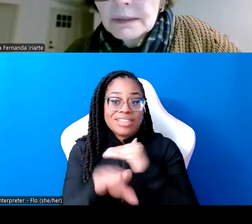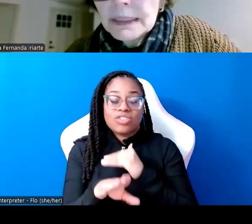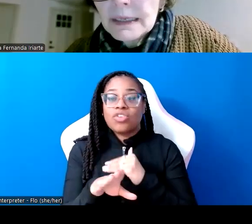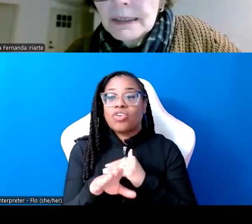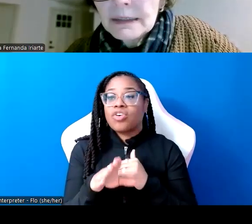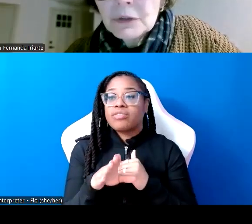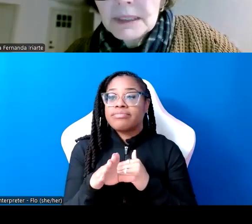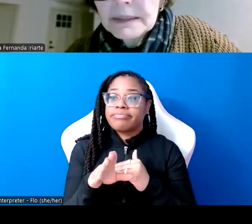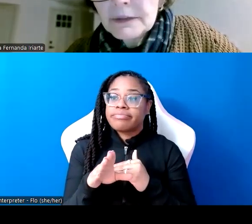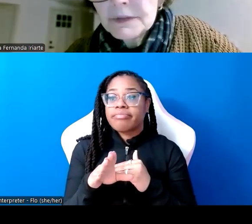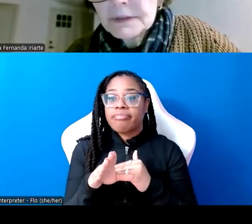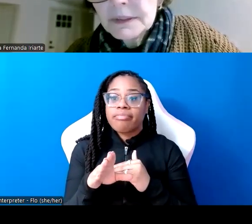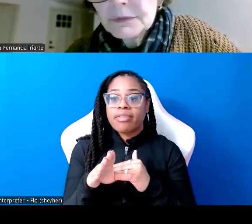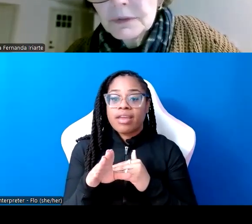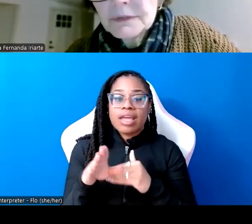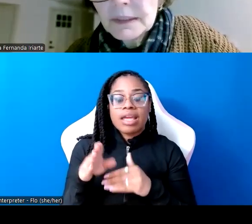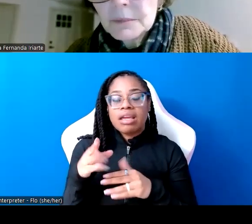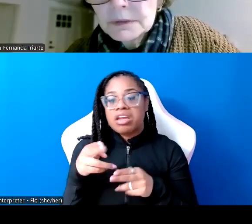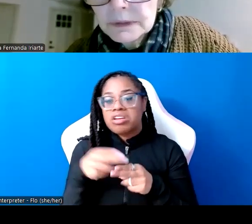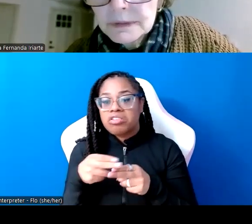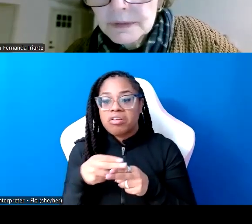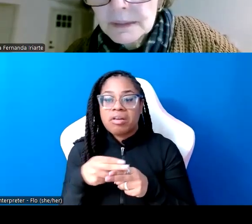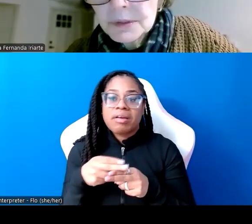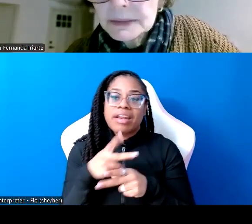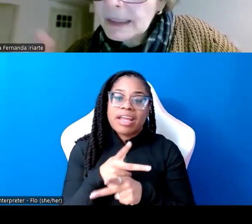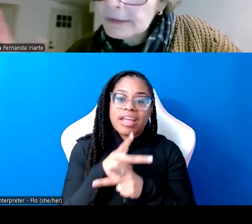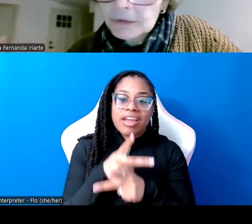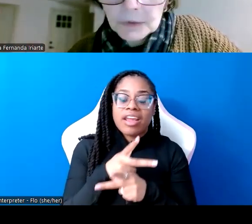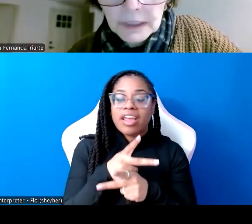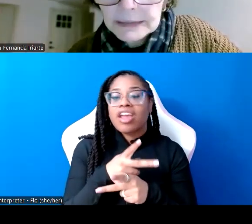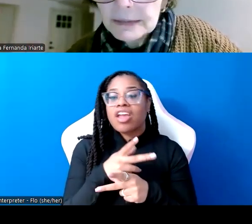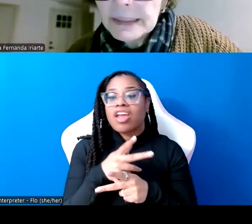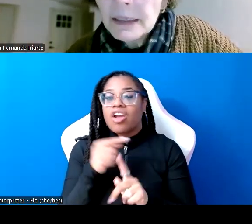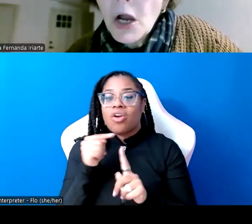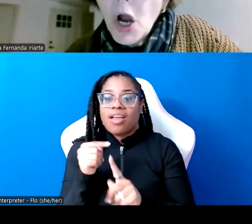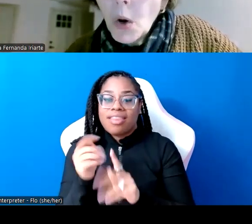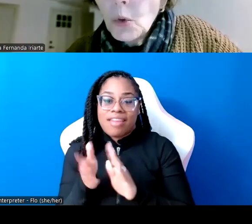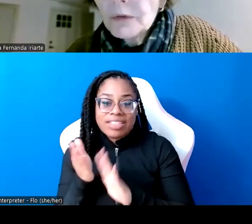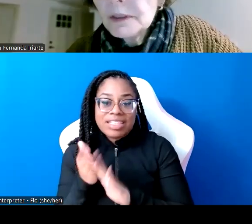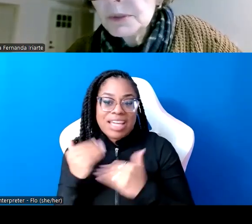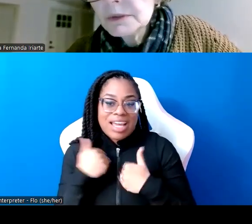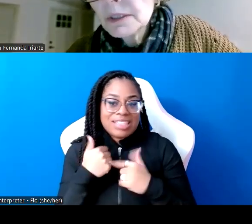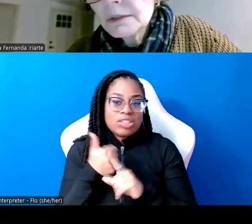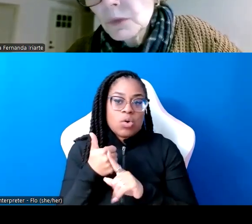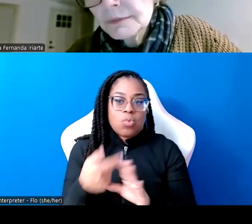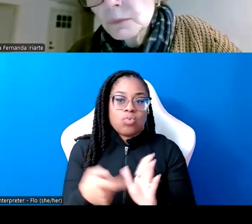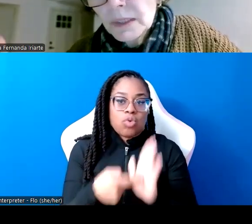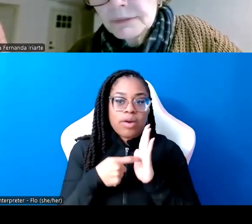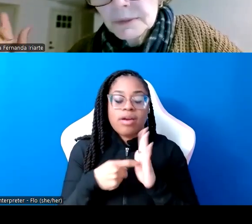an intermediate care facility for the development to the disabled. It has its own criteria or the Habilitative waiver